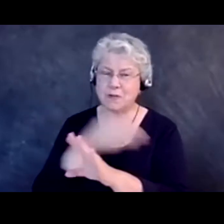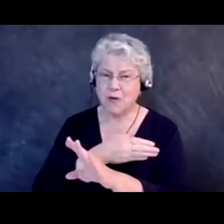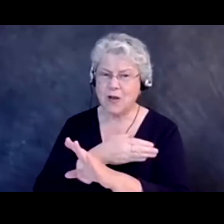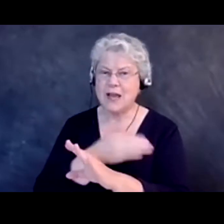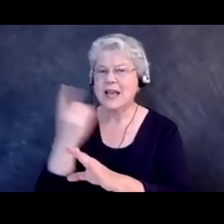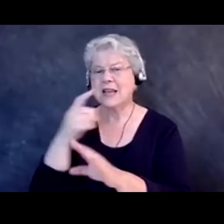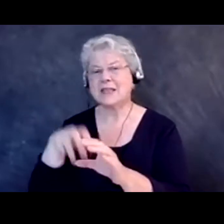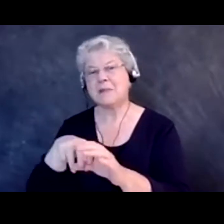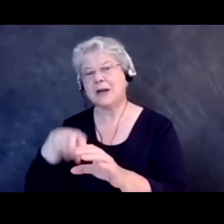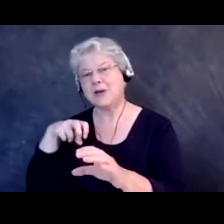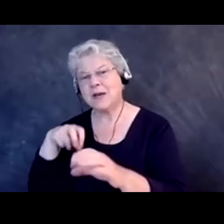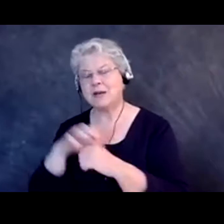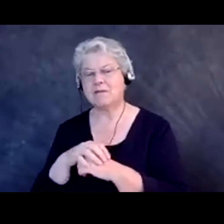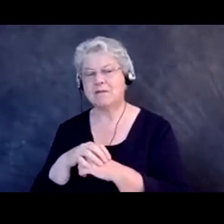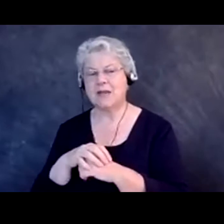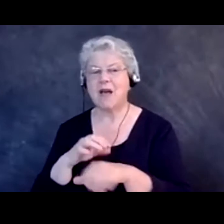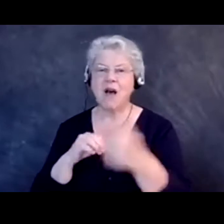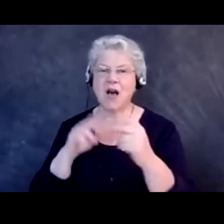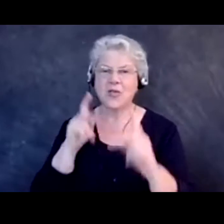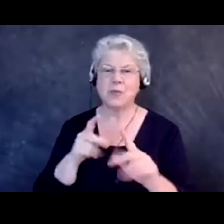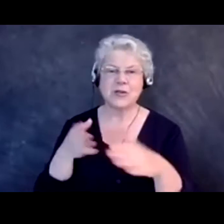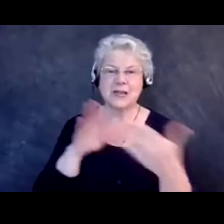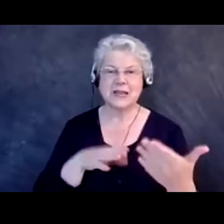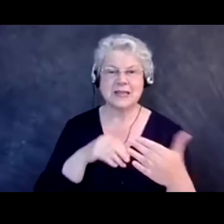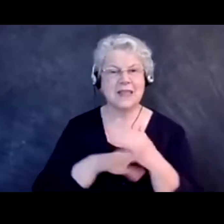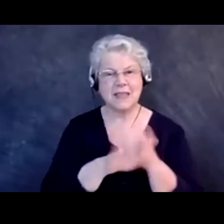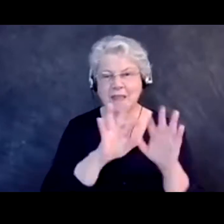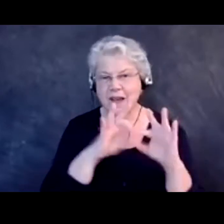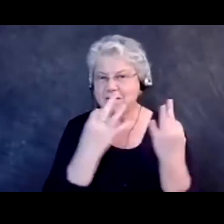then we had a death in one of the planning team's families. So, you know what I mean, things were